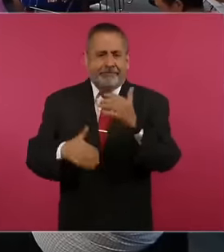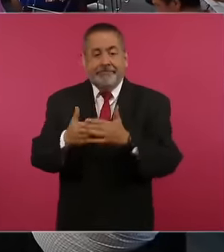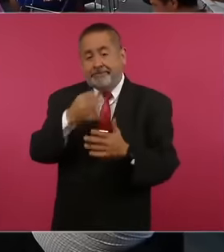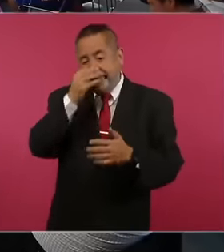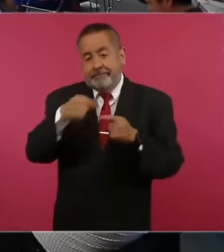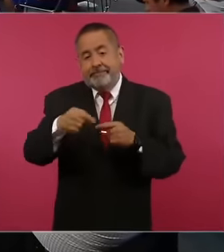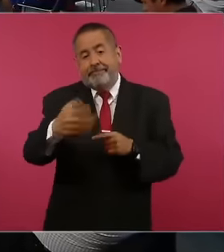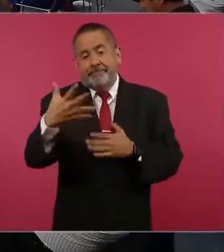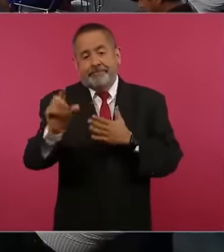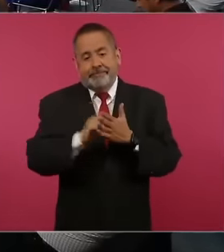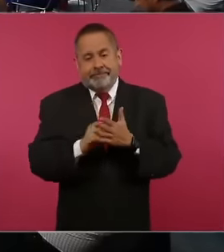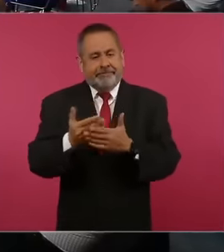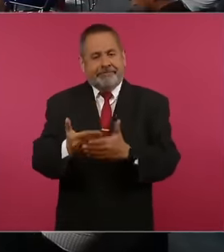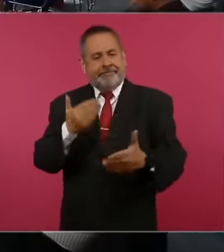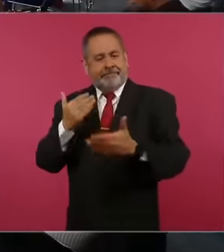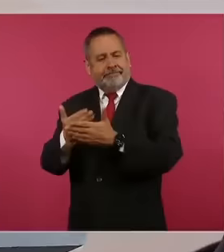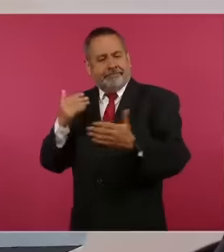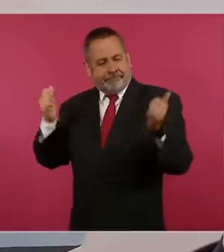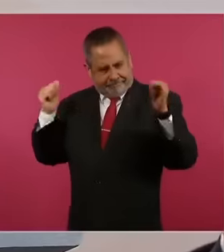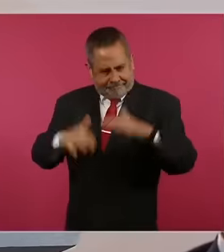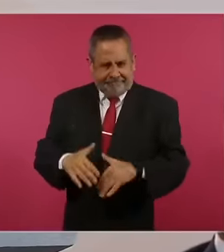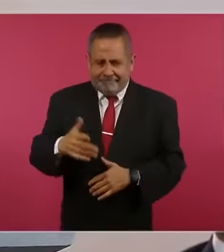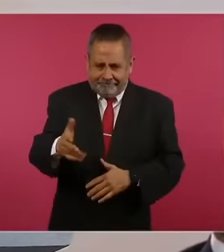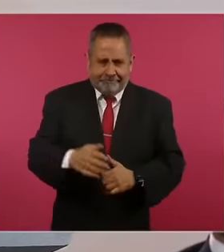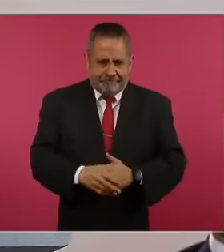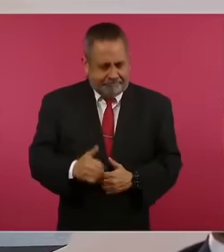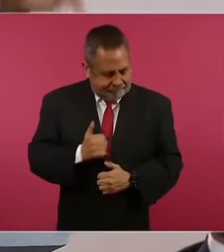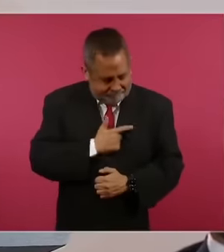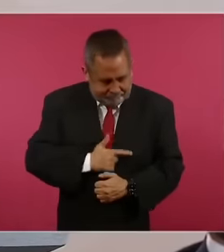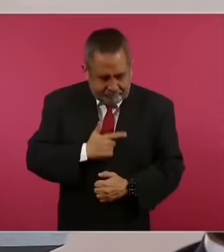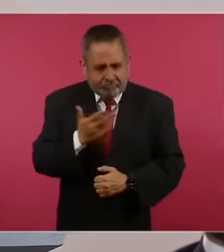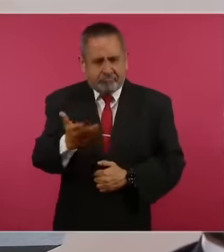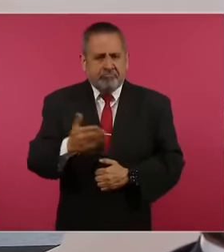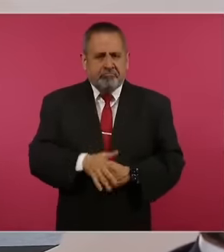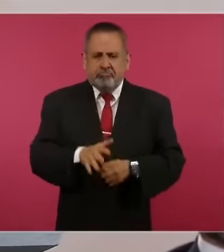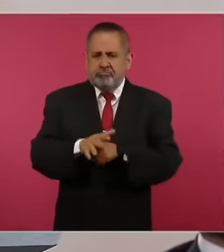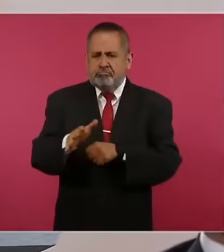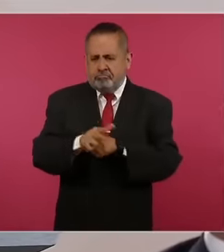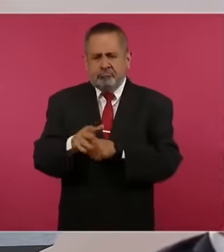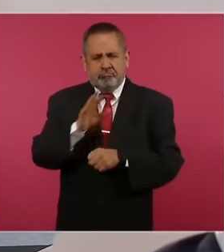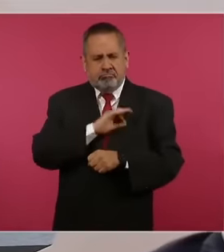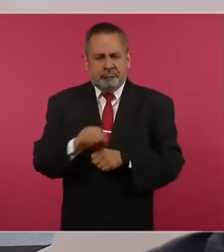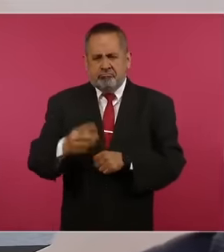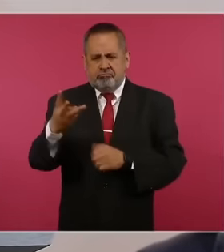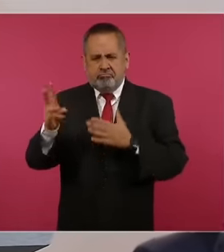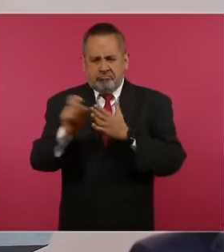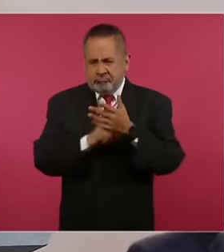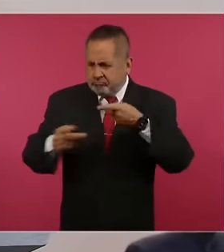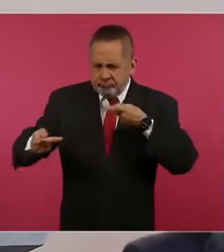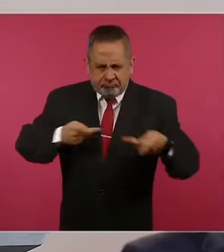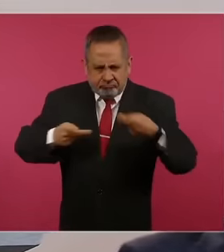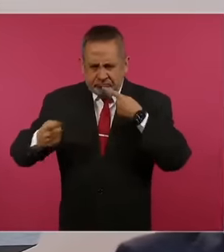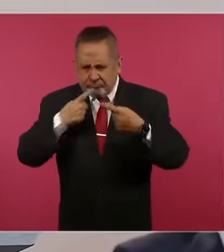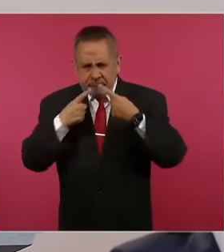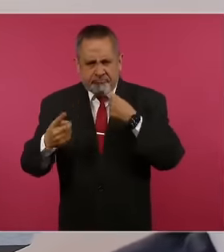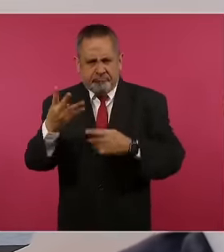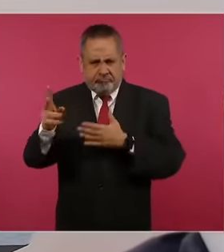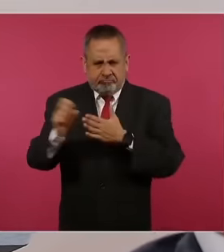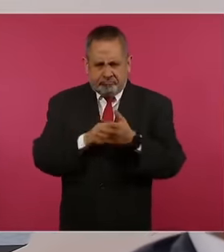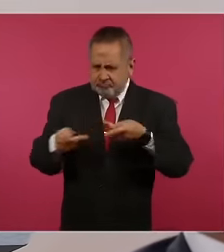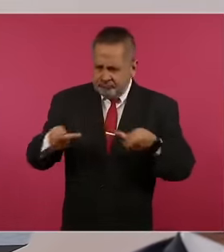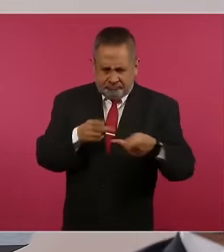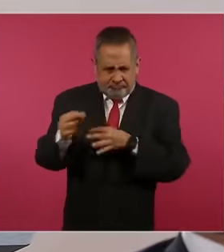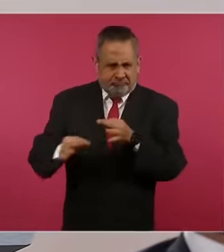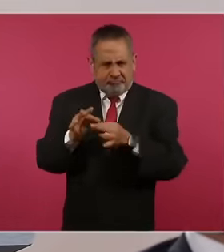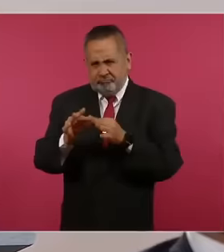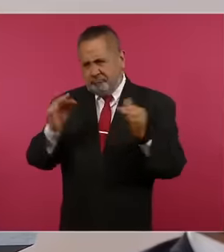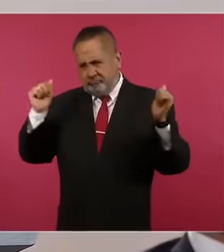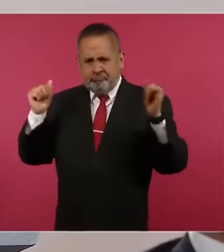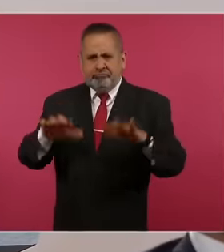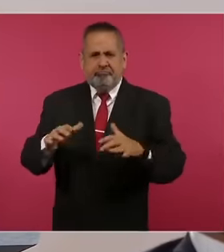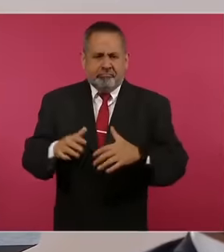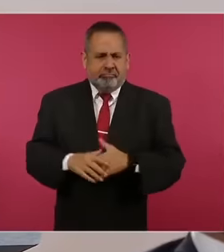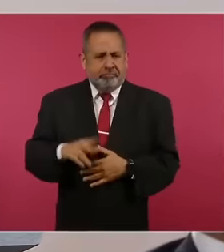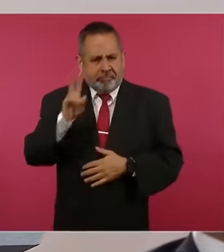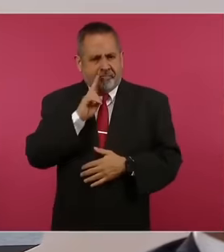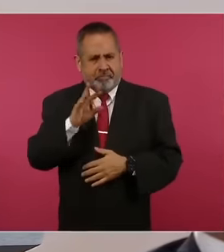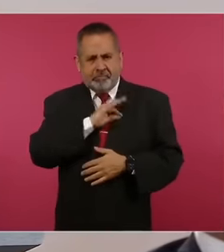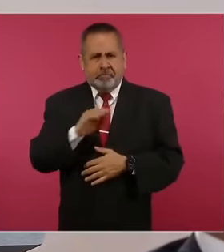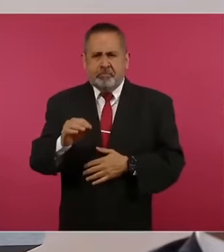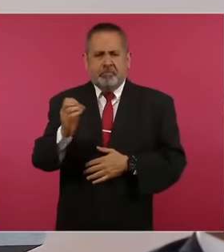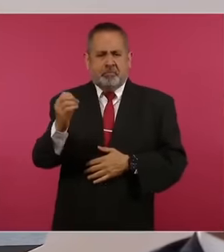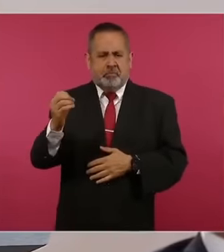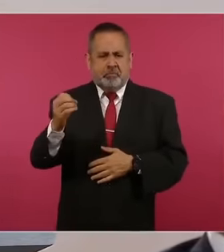5 months but it is enough in TR months to prepare 4 months it can be done in October In addition,